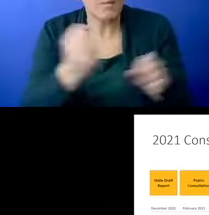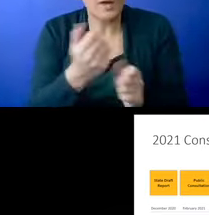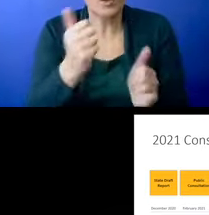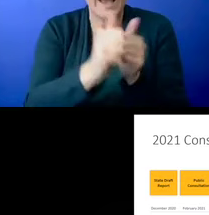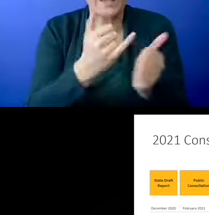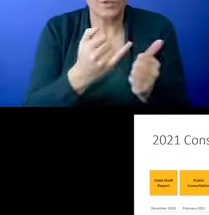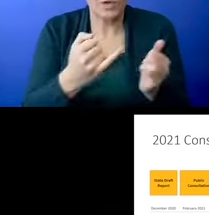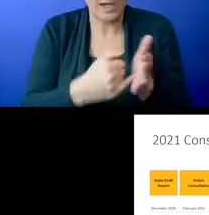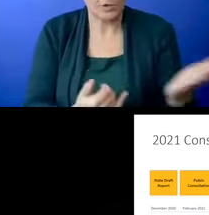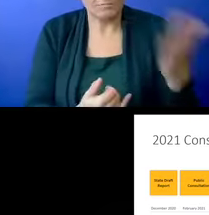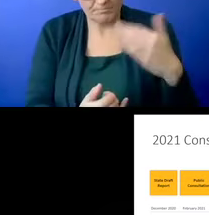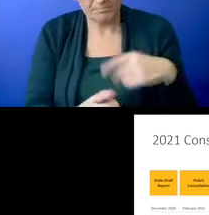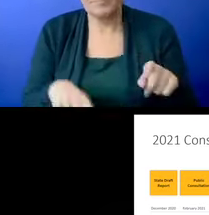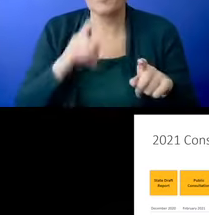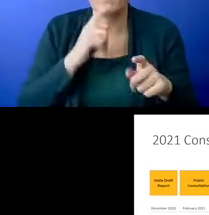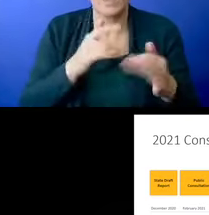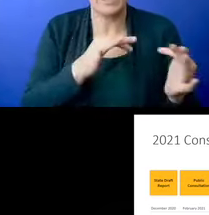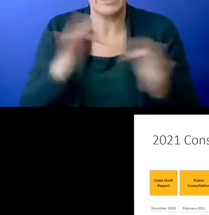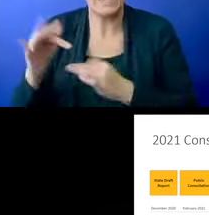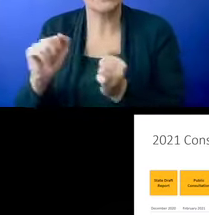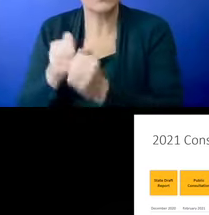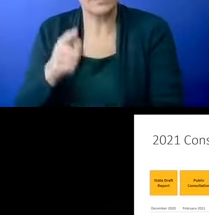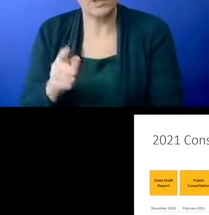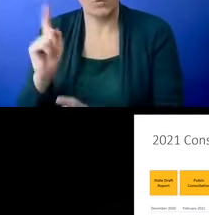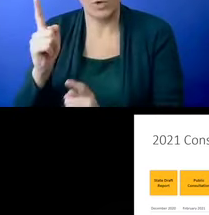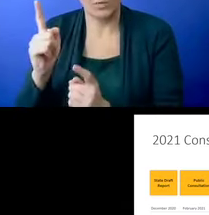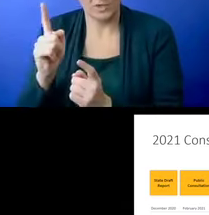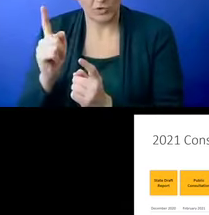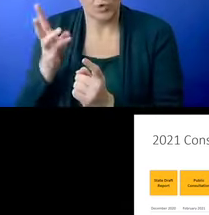Shortly after the public hearing, those recommendations are published.